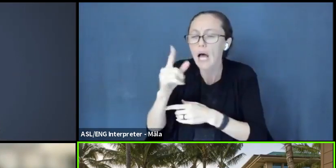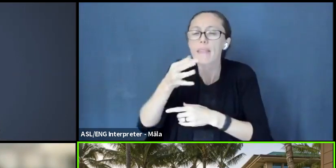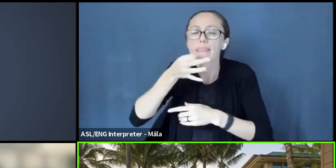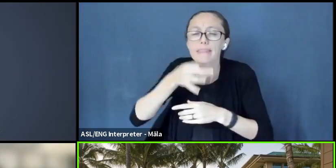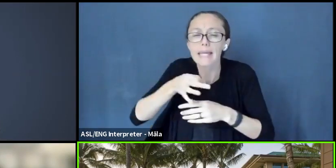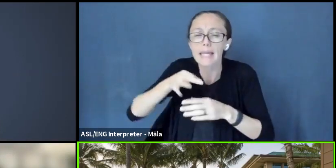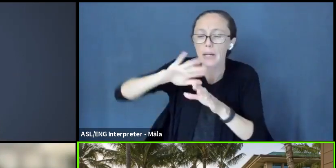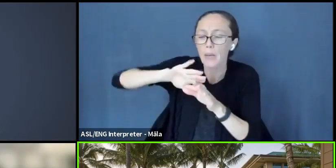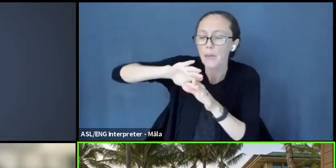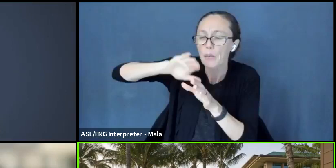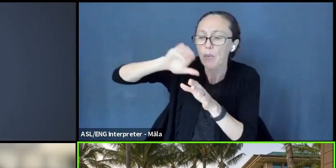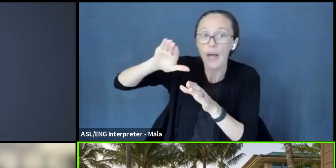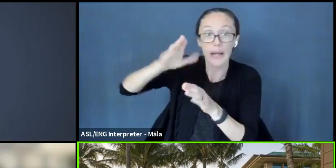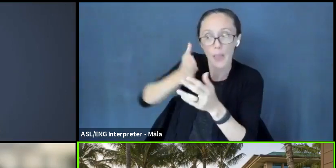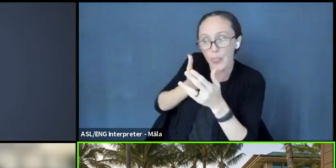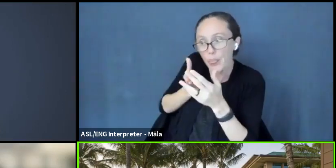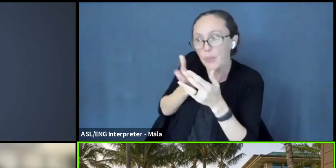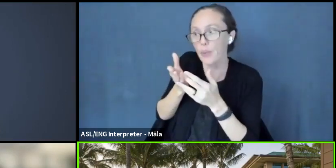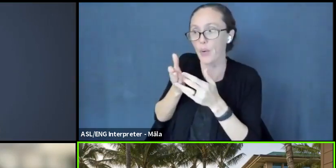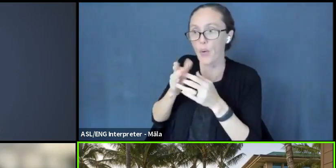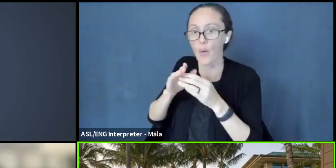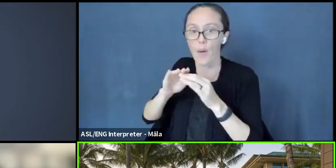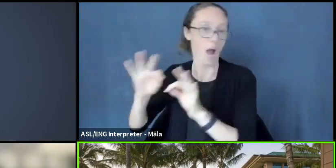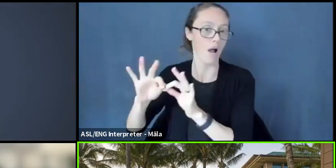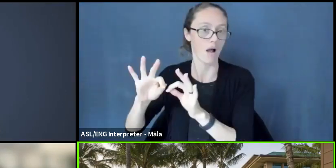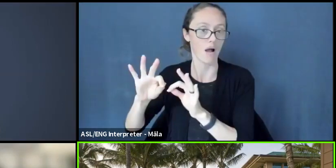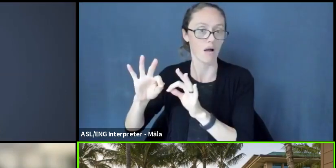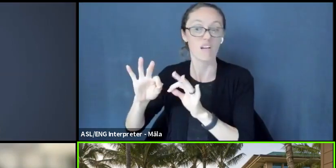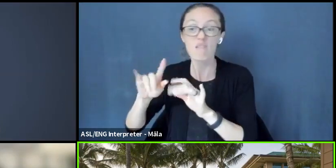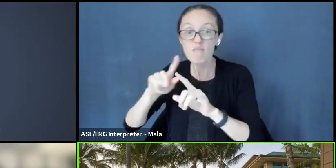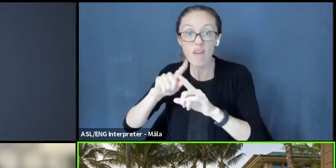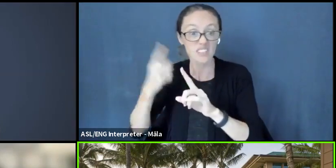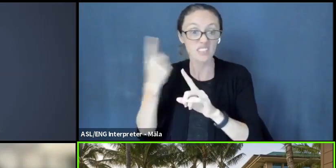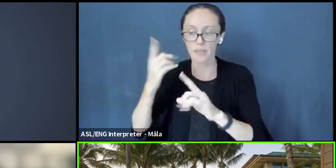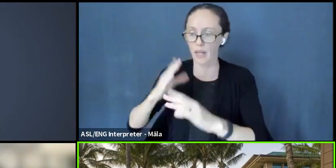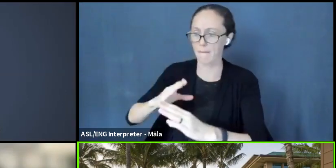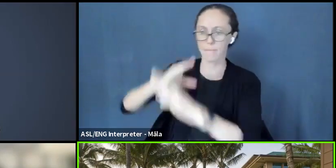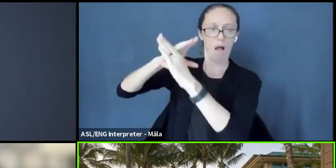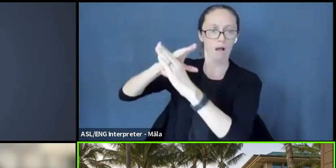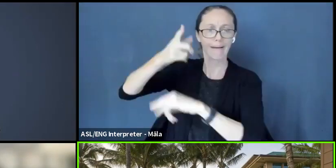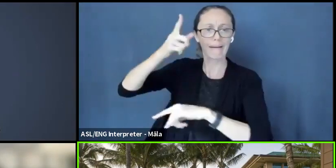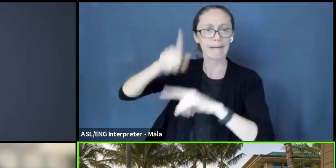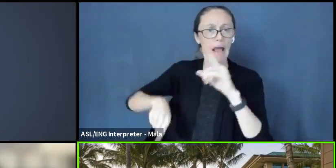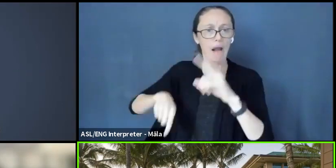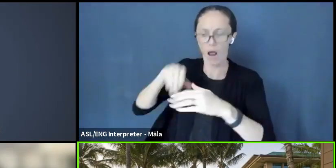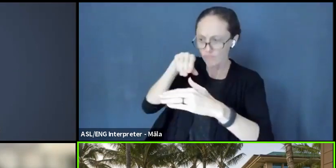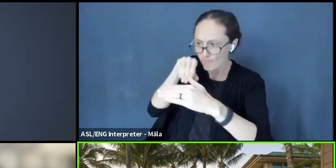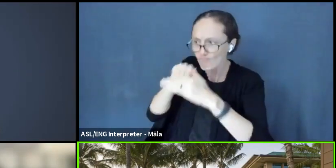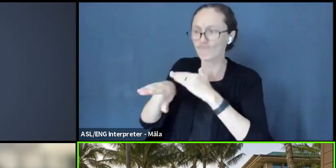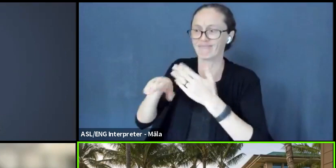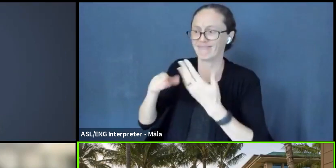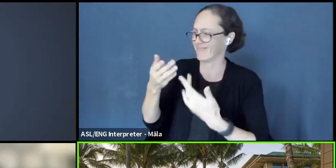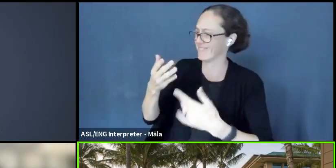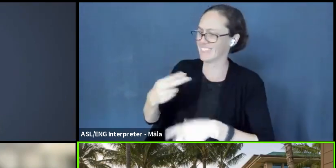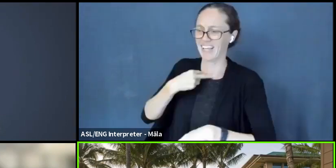If something is blocking the flow of oxygen, oxygen comes in from the outside, into the lungs.